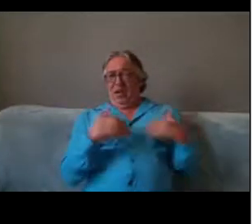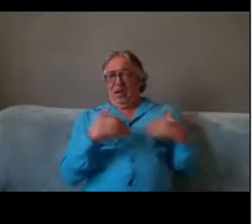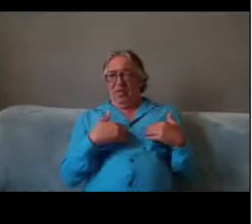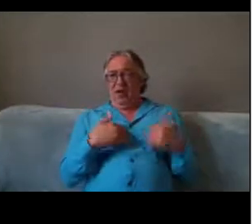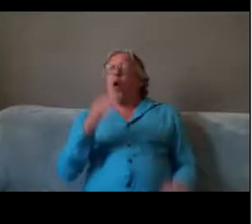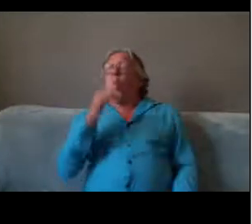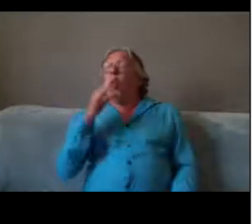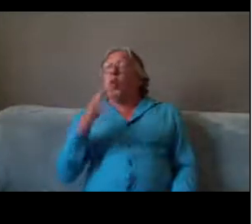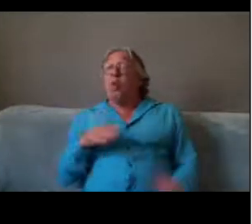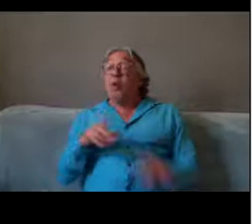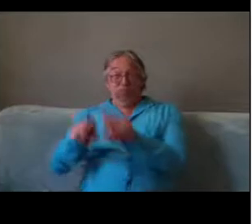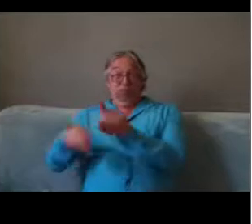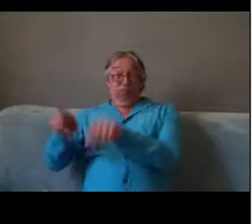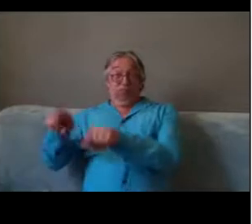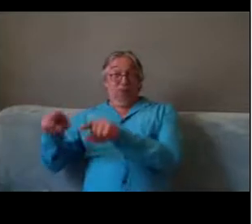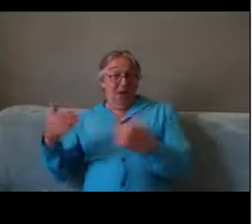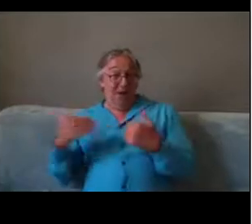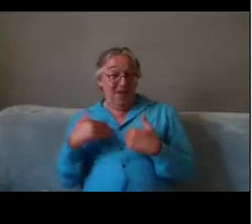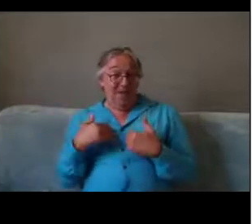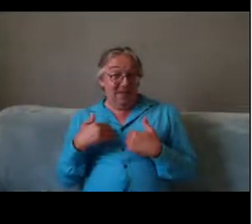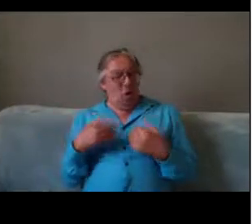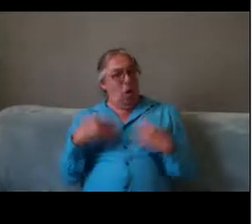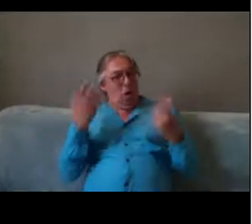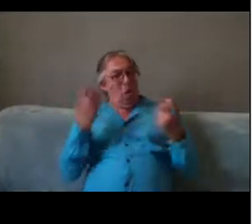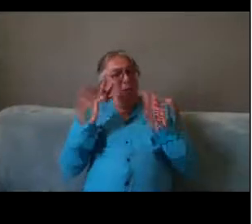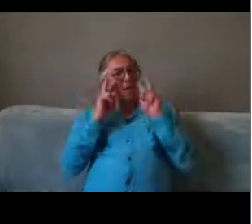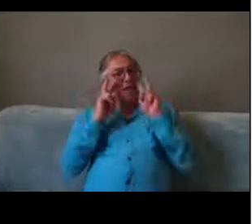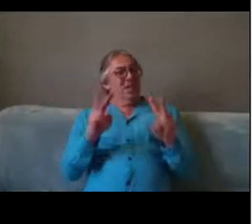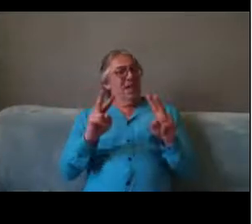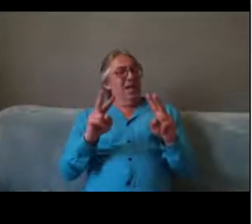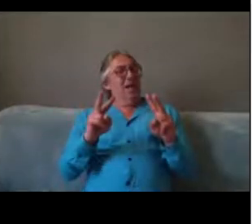We'd like to improve this, we needed to do something about it.